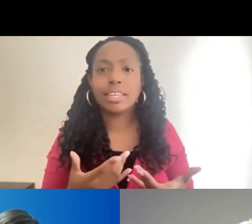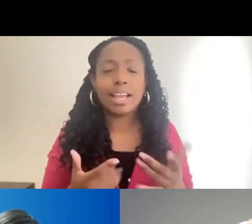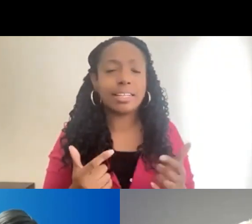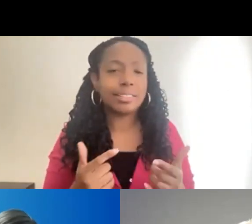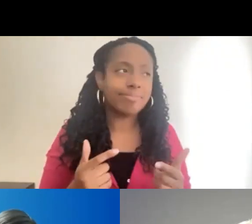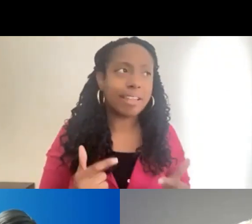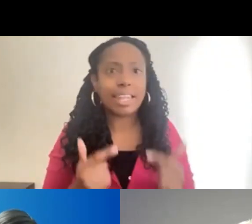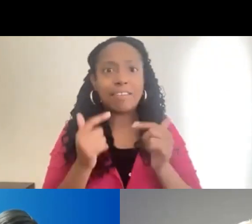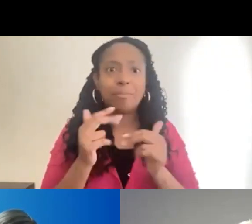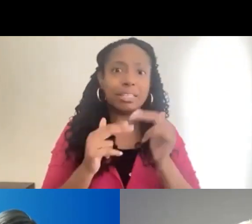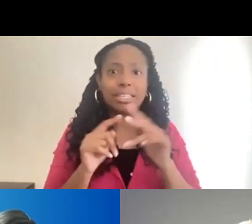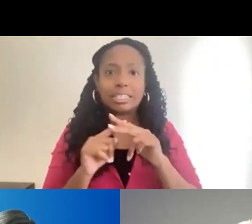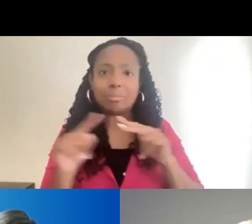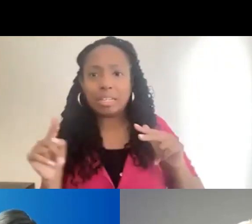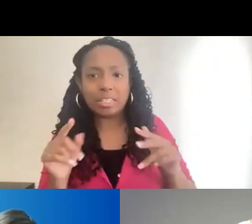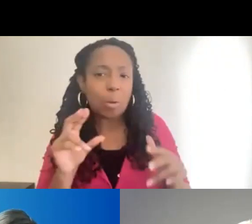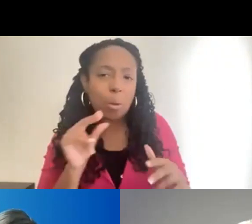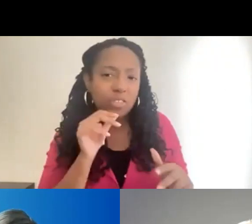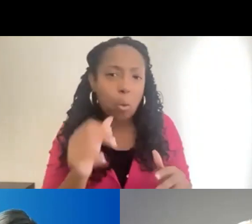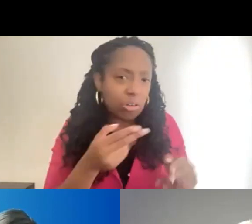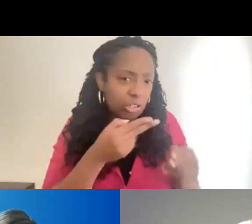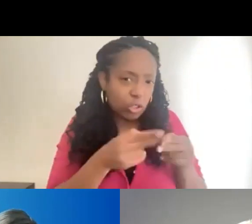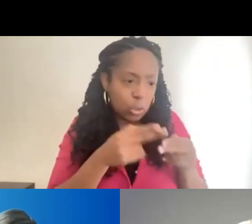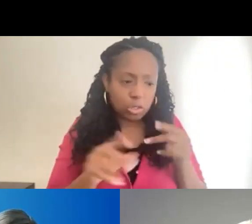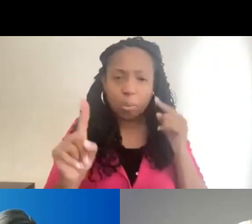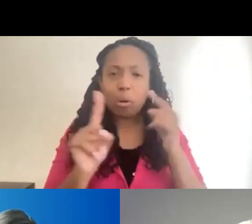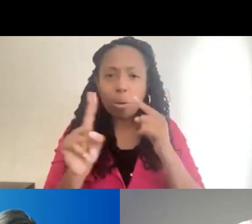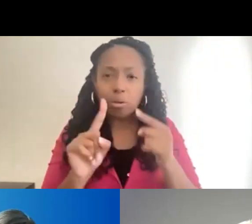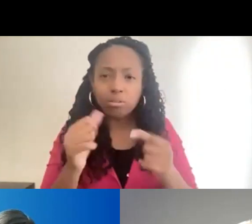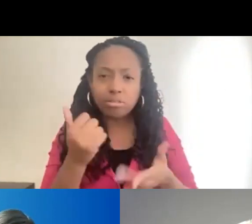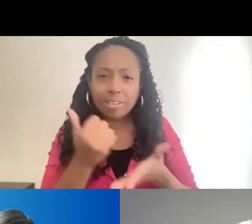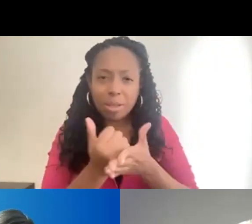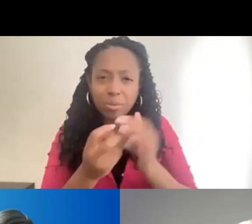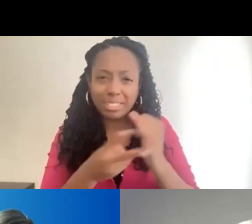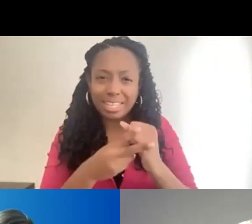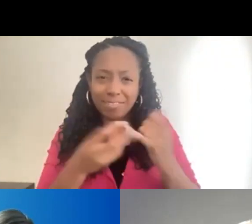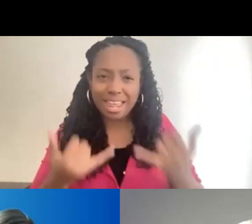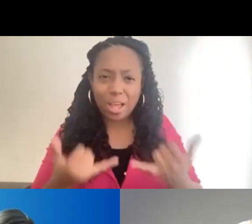it's kind of that inam minary savings but Greg and Alon this is a question we get quite often I know